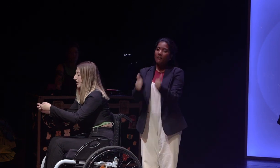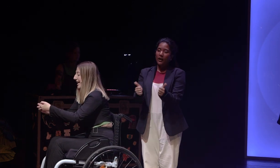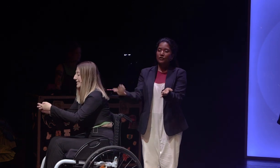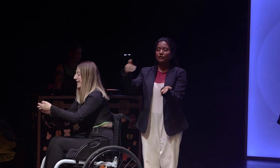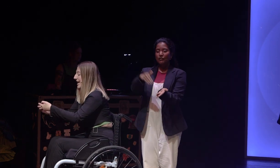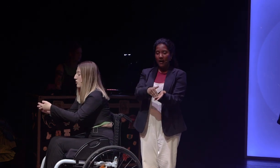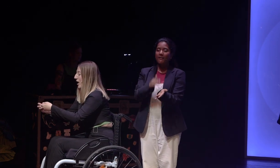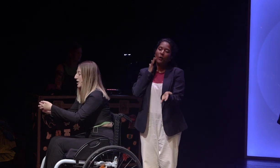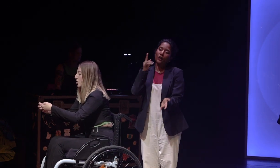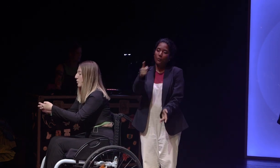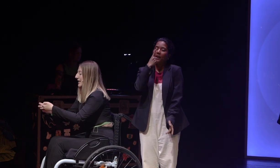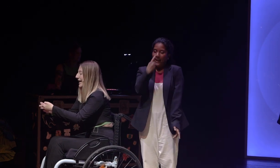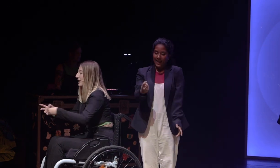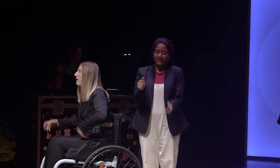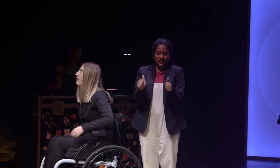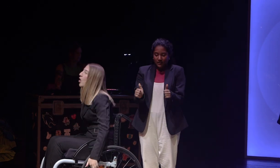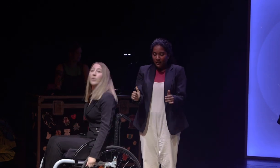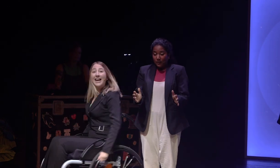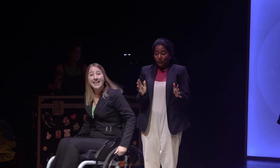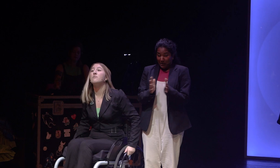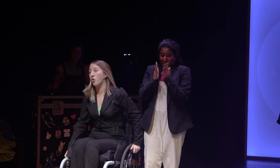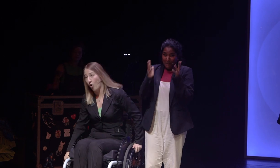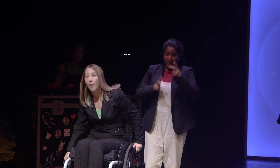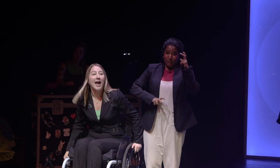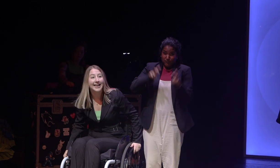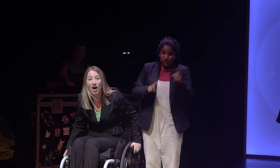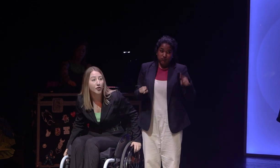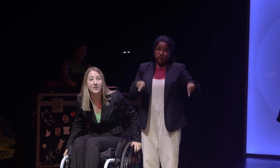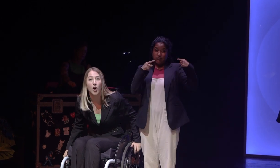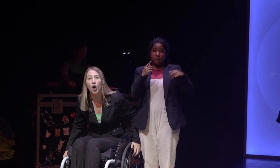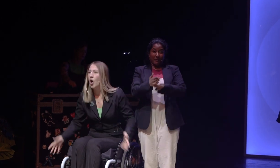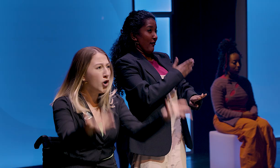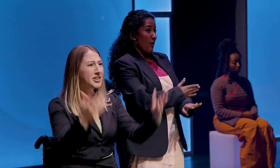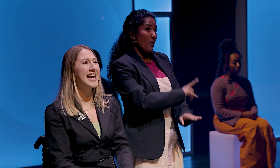just get here when you can. We had a proper kickoff before, all cos I asked